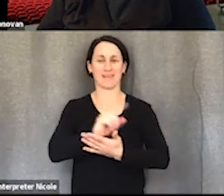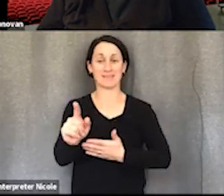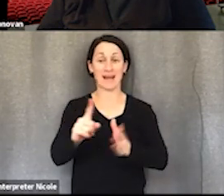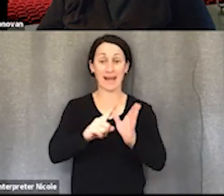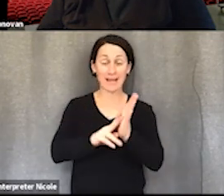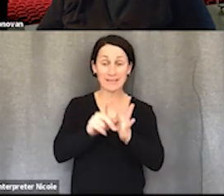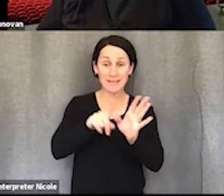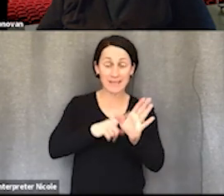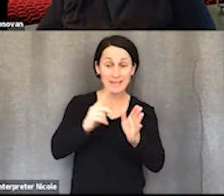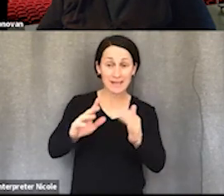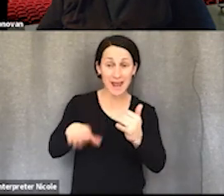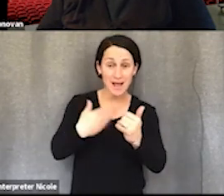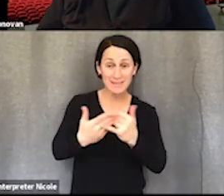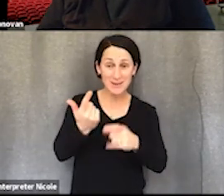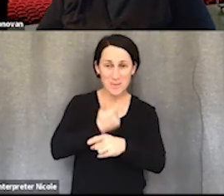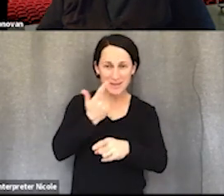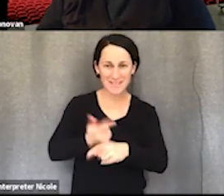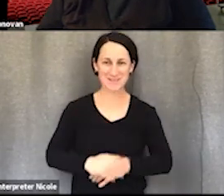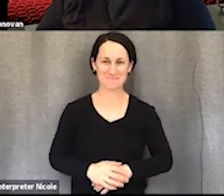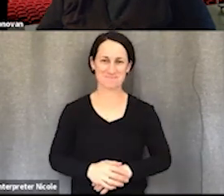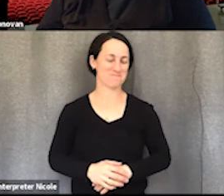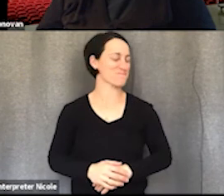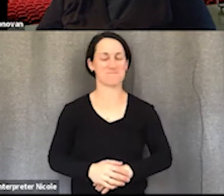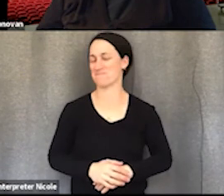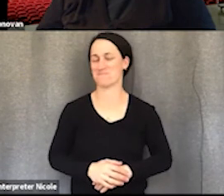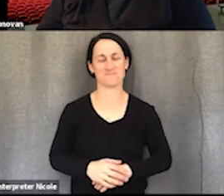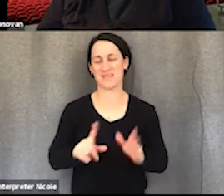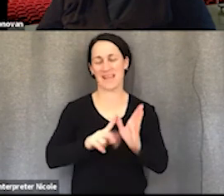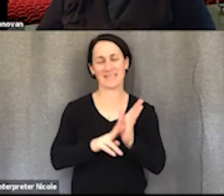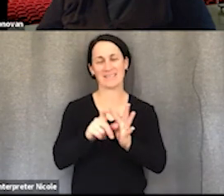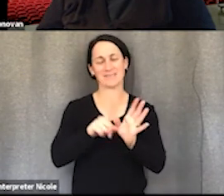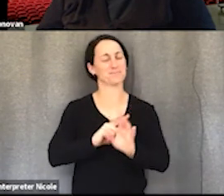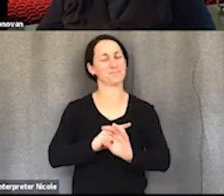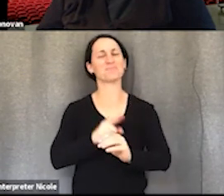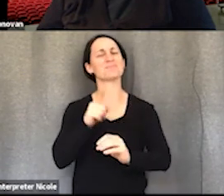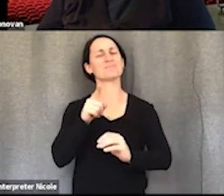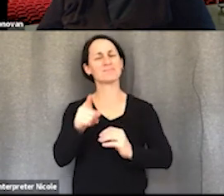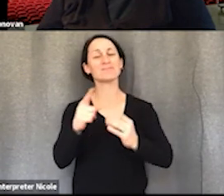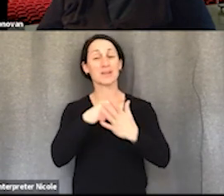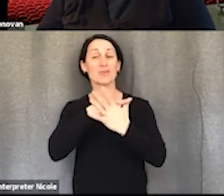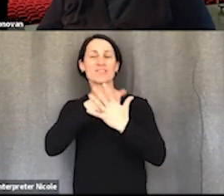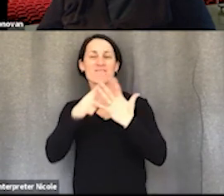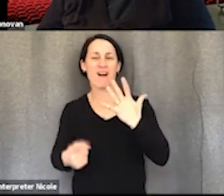No, look, I think that last set of slides whatter very similar to what we were looking at